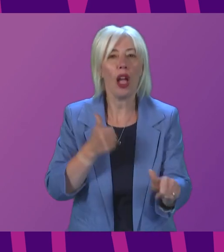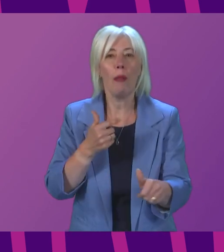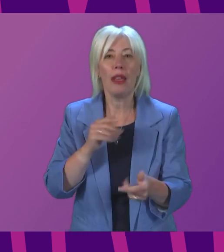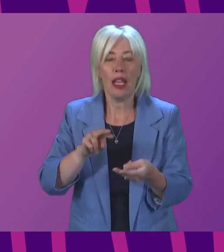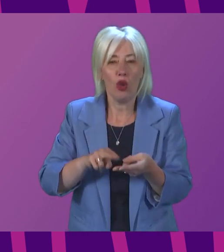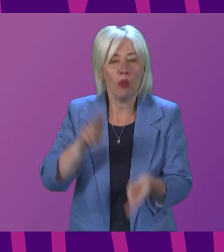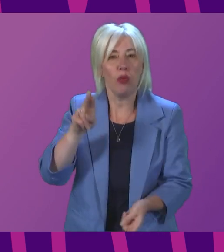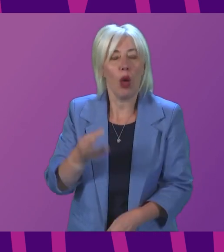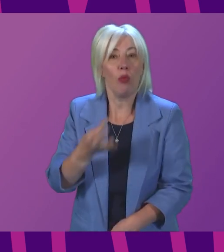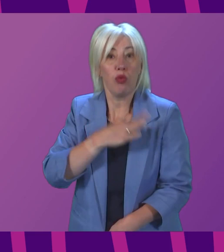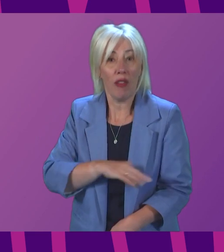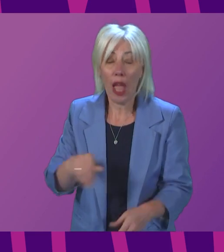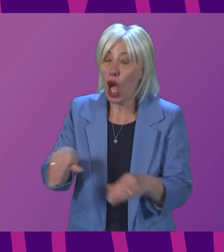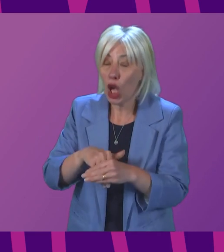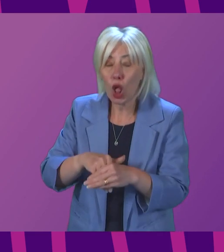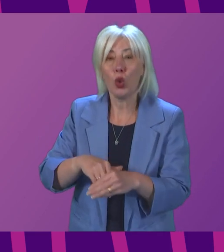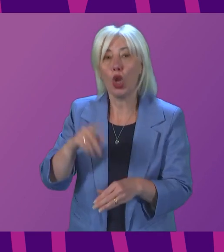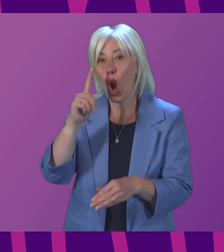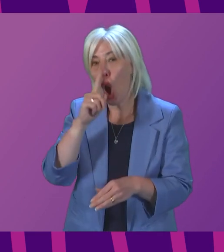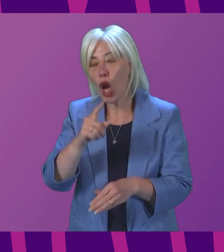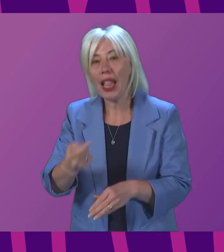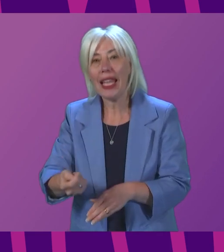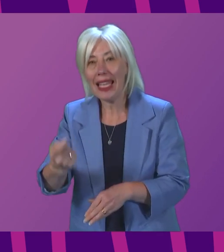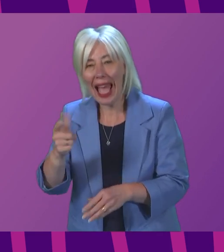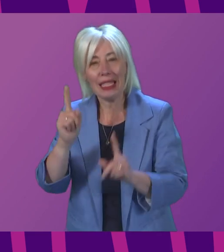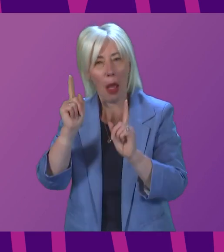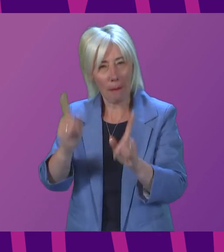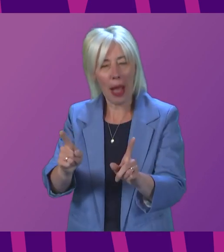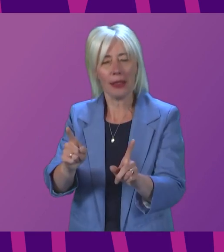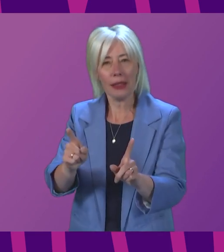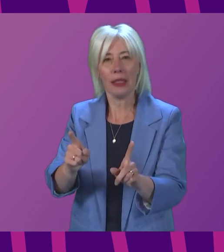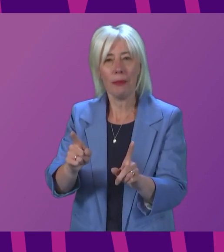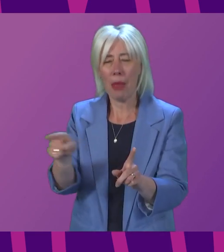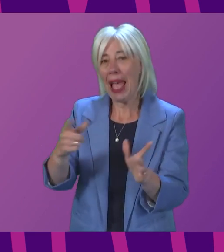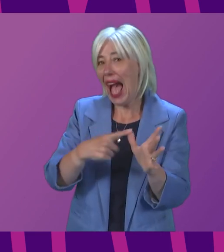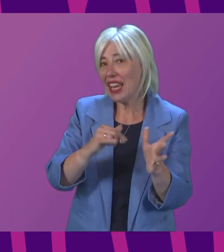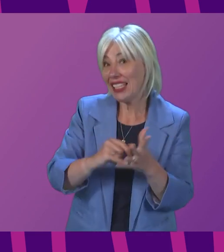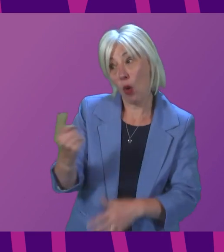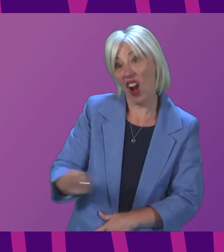which would include oil and gas companies. This is something that Anas Sarwar might want to reflect on.